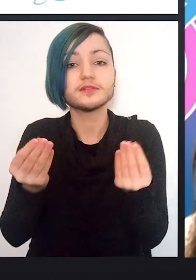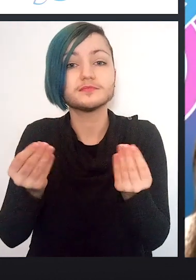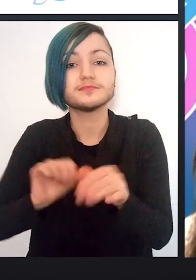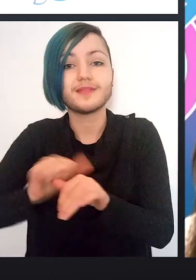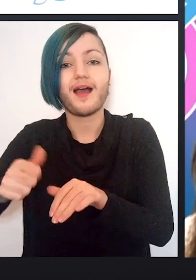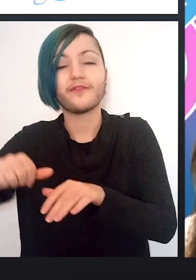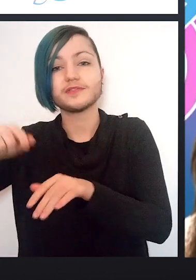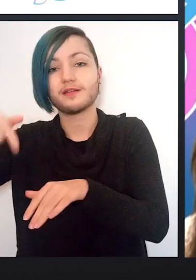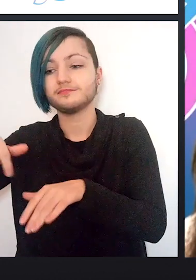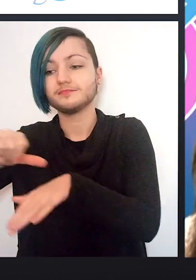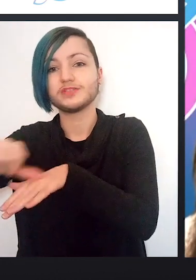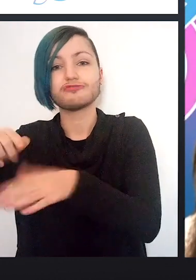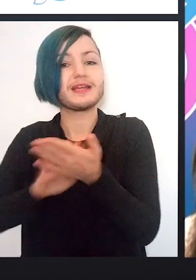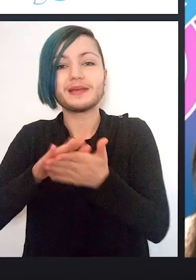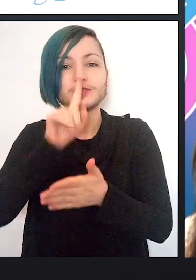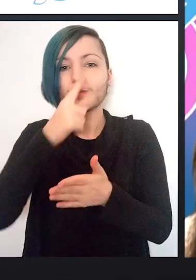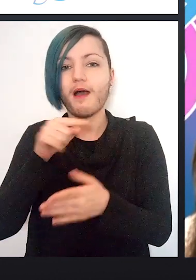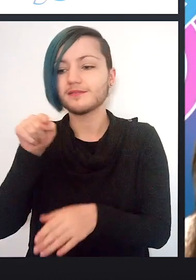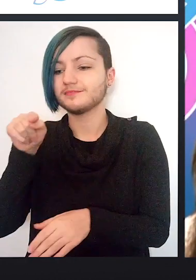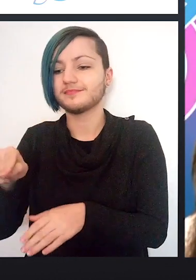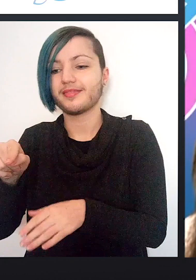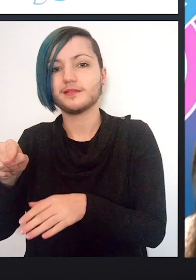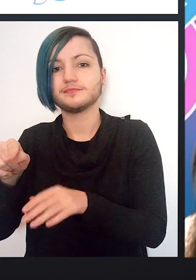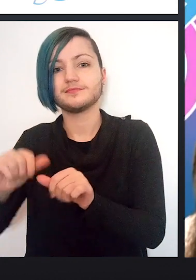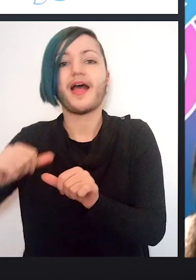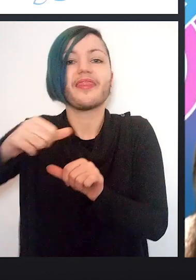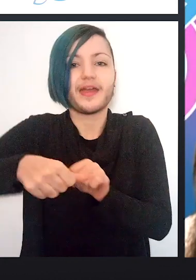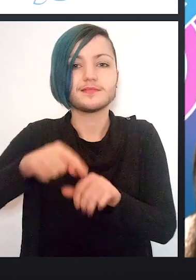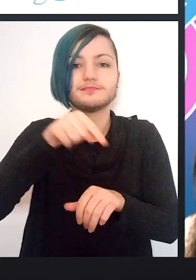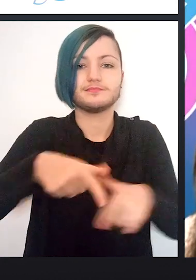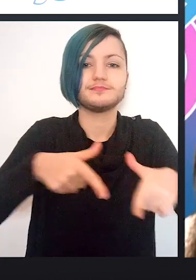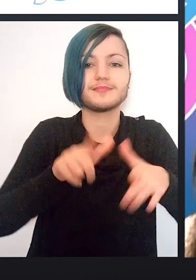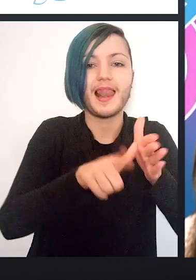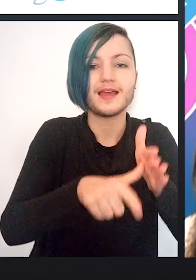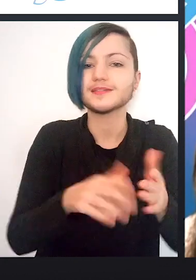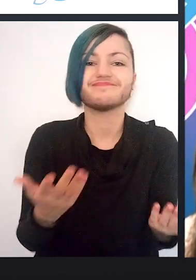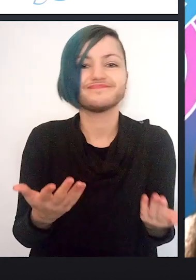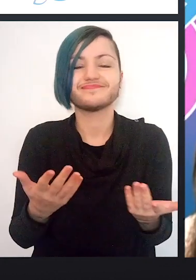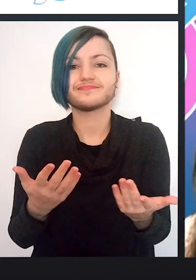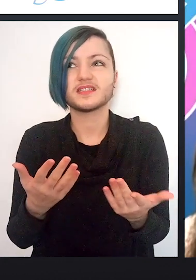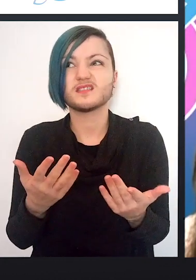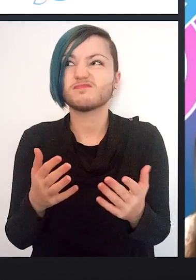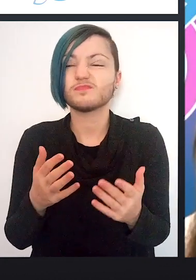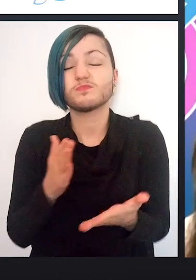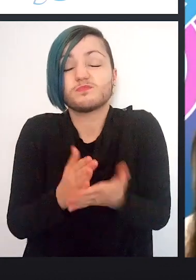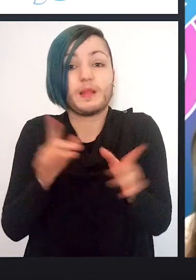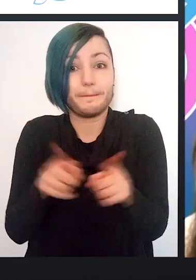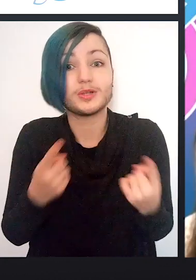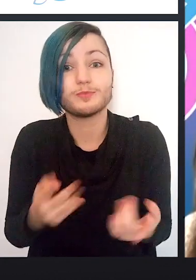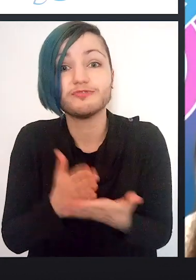cause it's then very difficult to convert that into a vagina. Pretty impossible really,